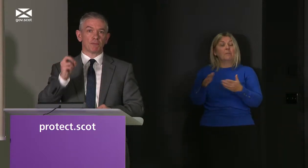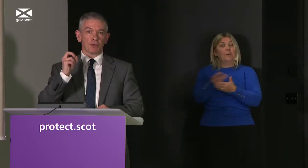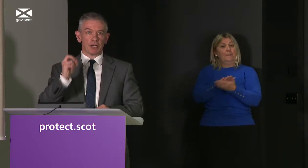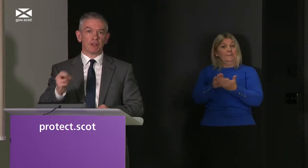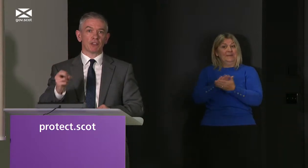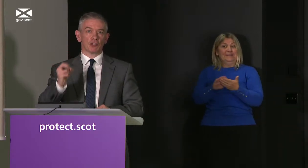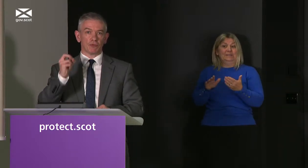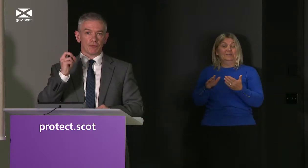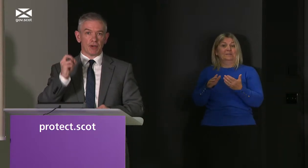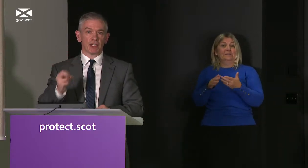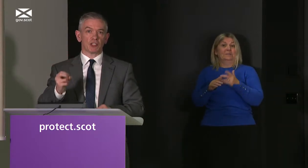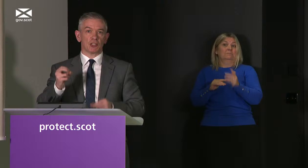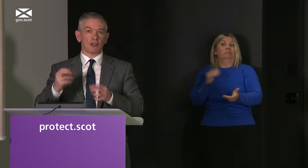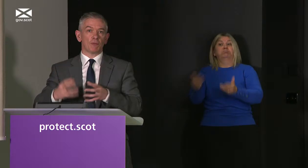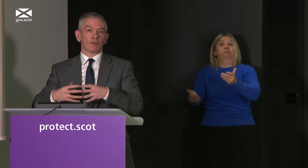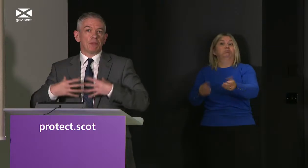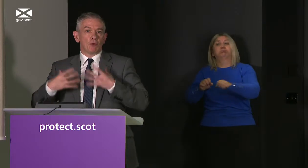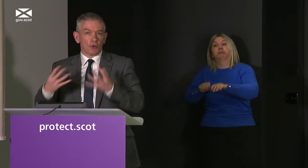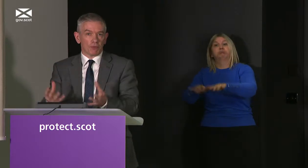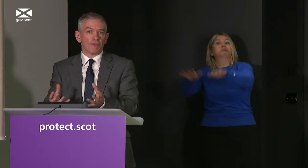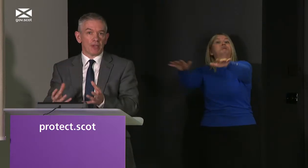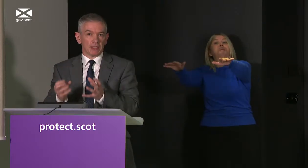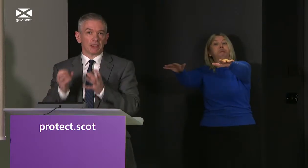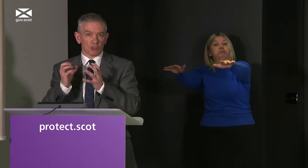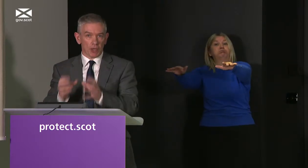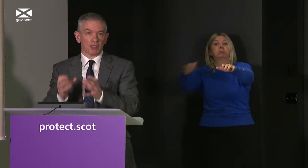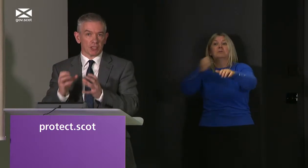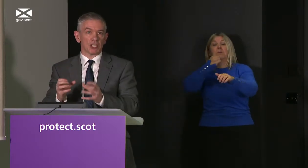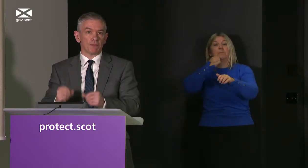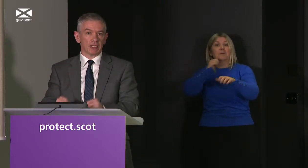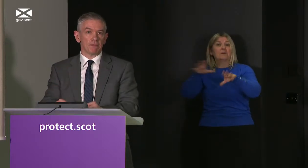the prevalence of the virus and the number of people who are infected at the same time.